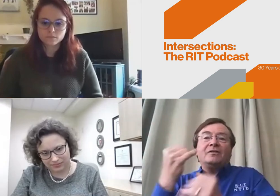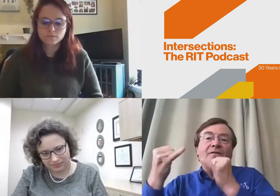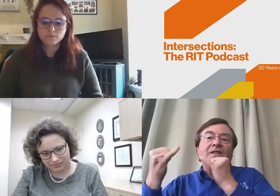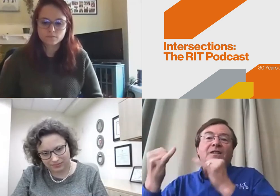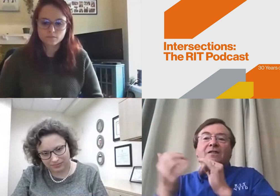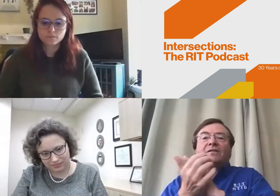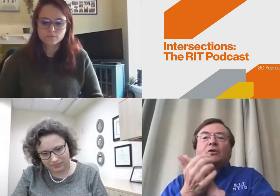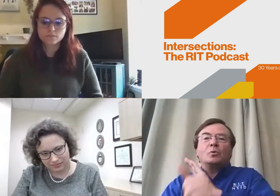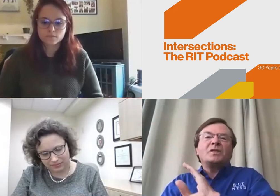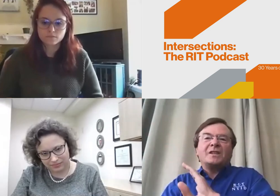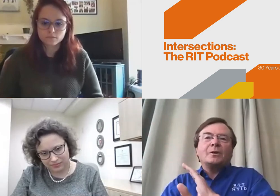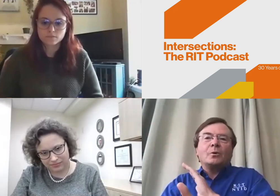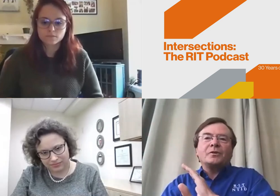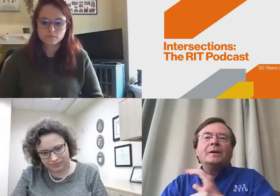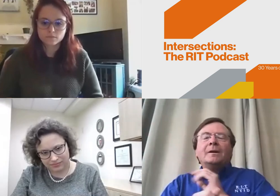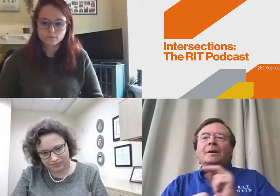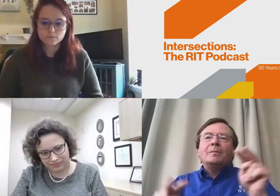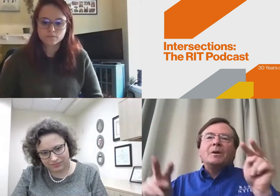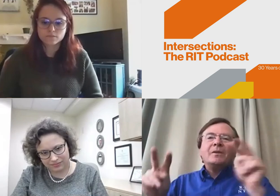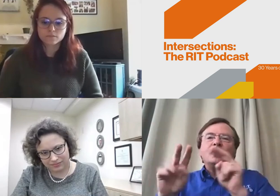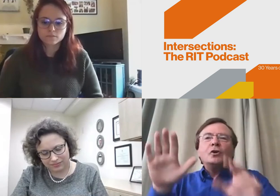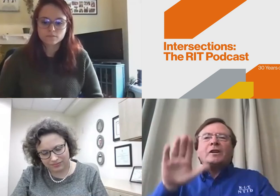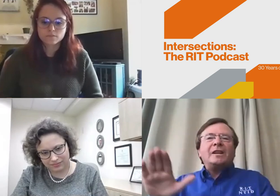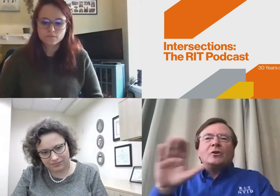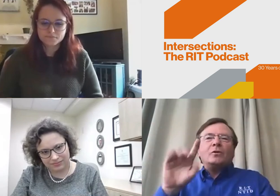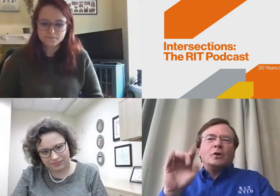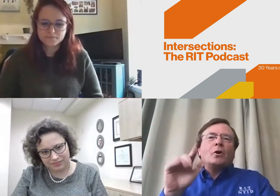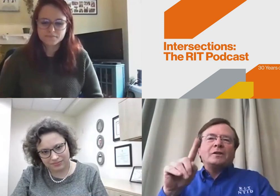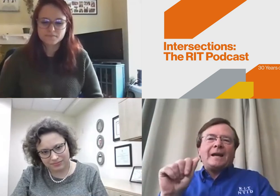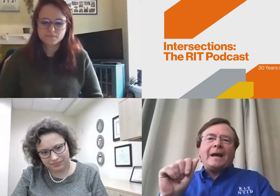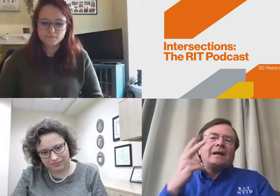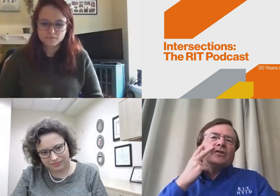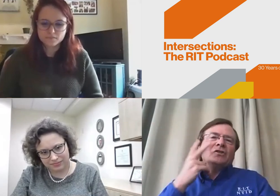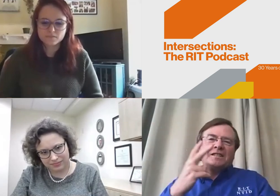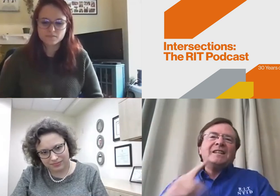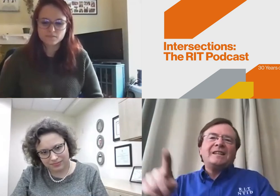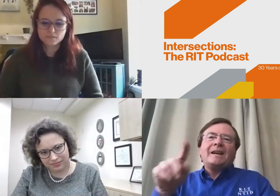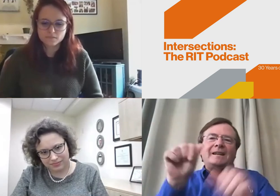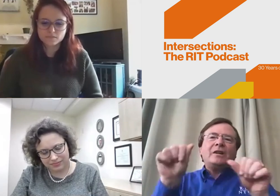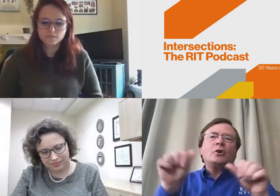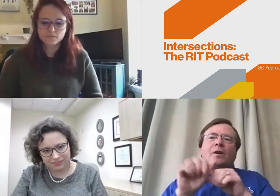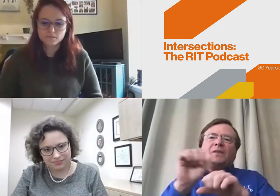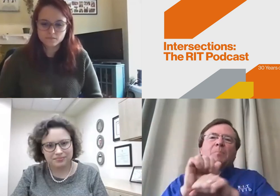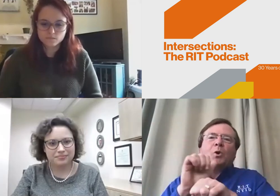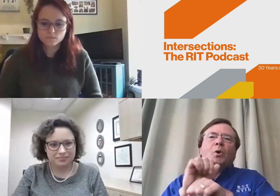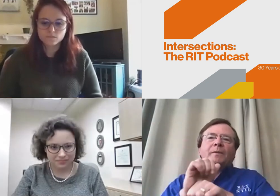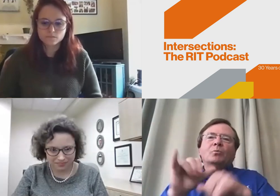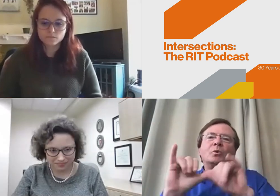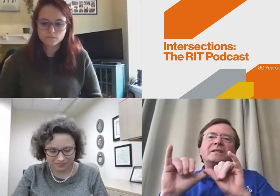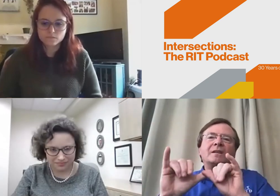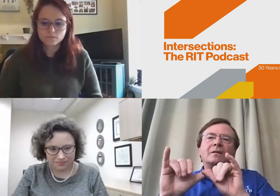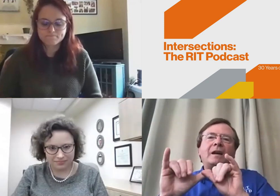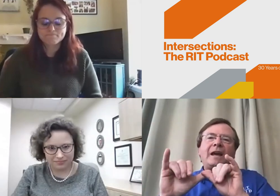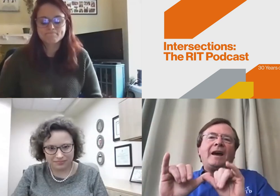of these individuals' skills. But if you look at the overall data, you see that in the area of employment we still have